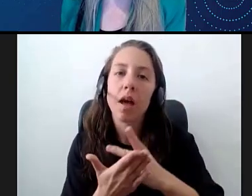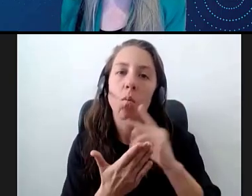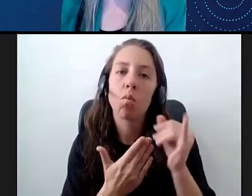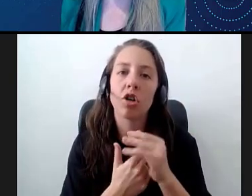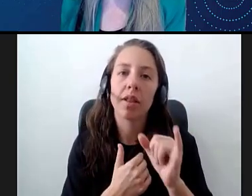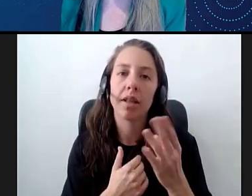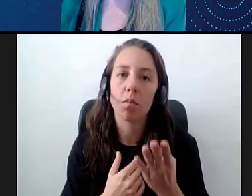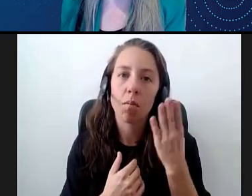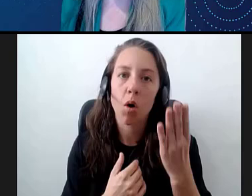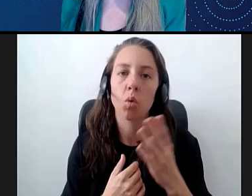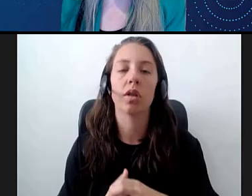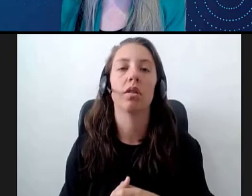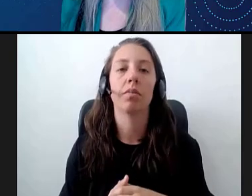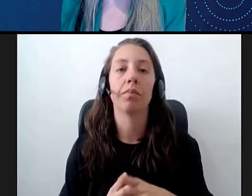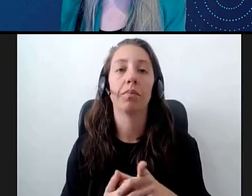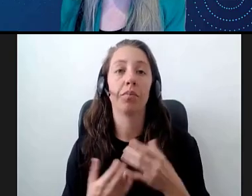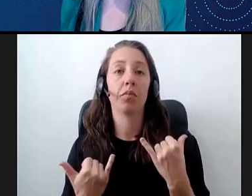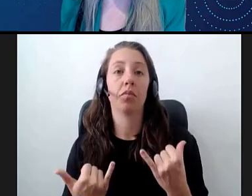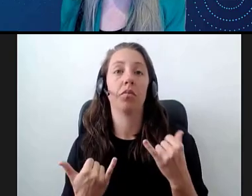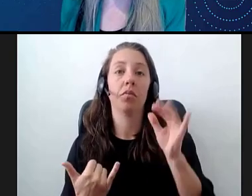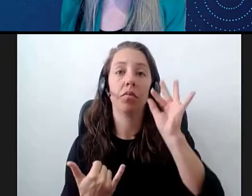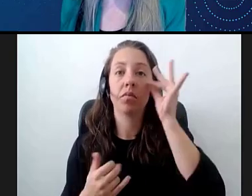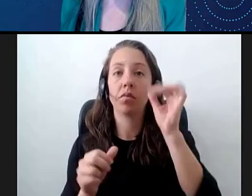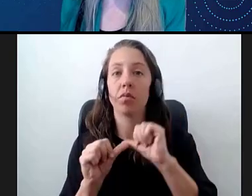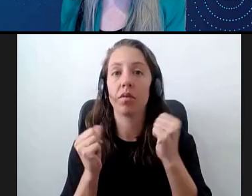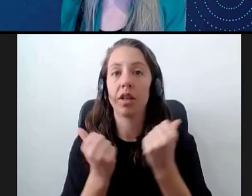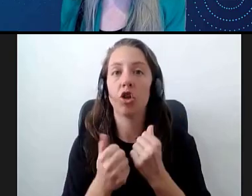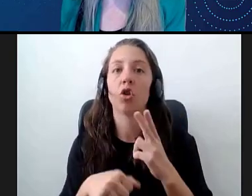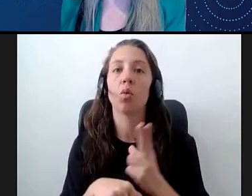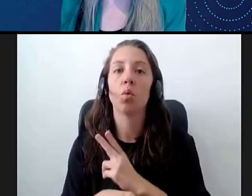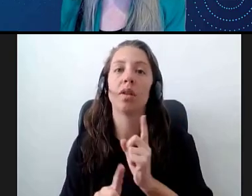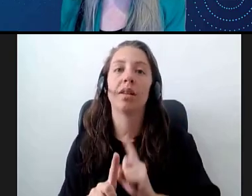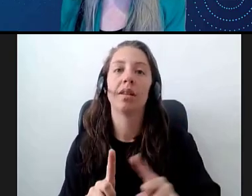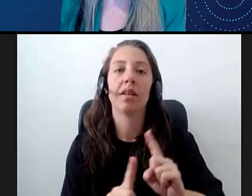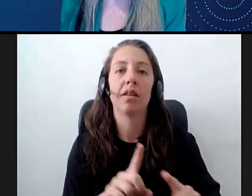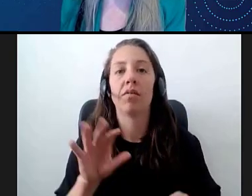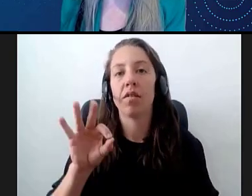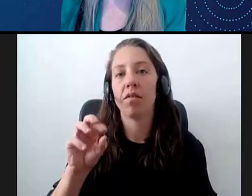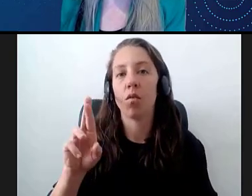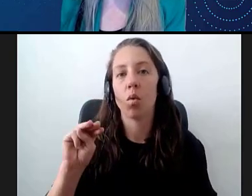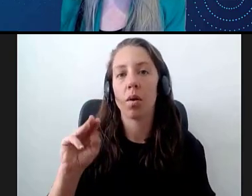Currently, Federal Agencies use different formats for these forms, which has been especially frustrating for investigators